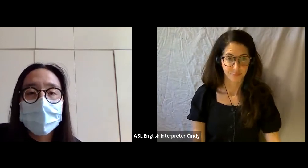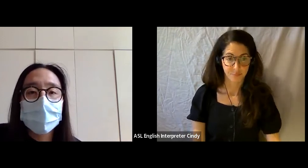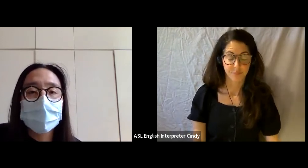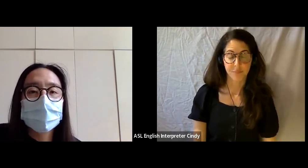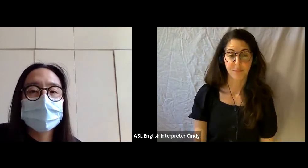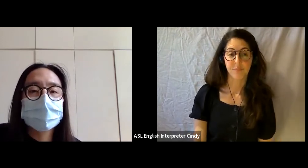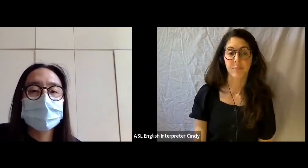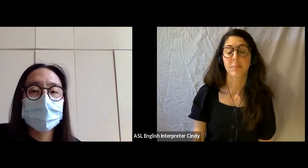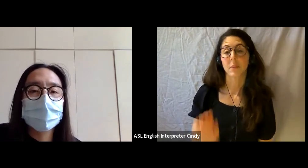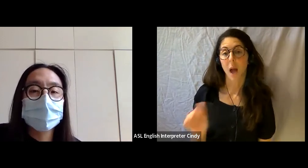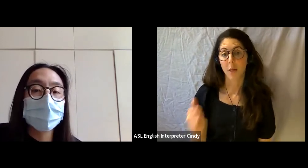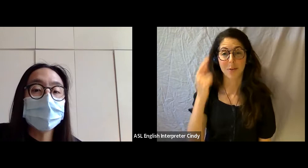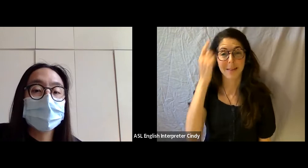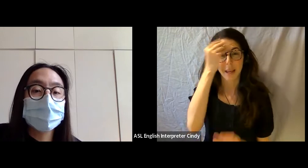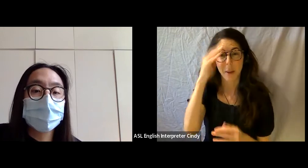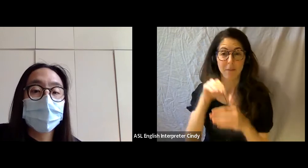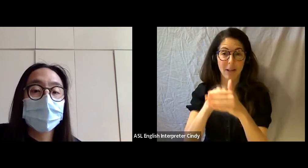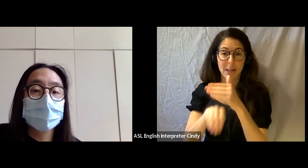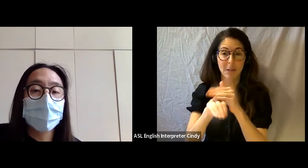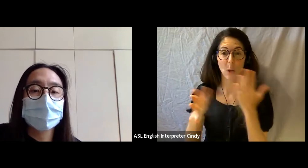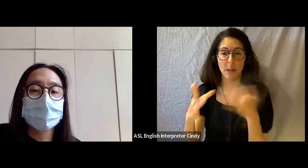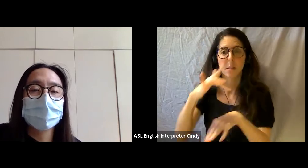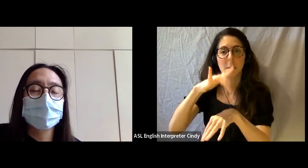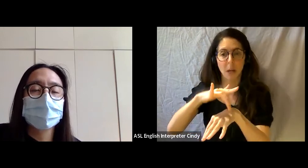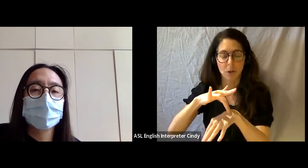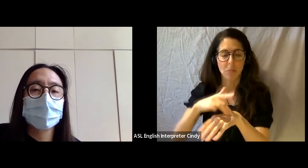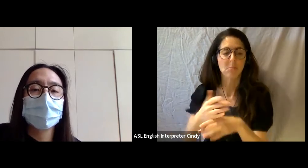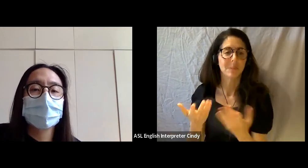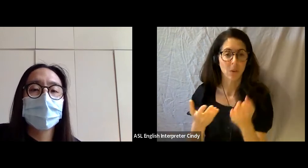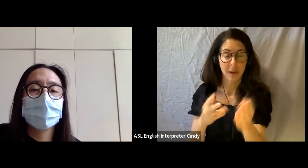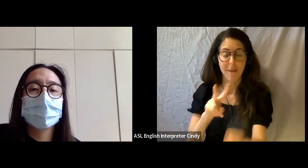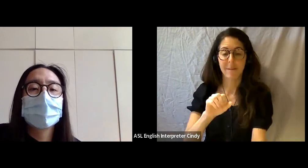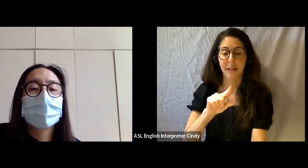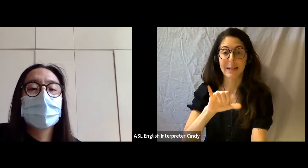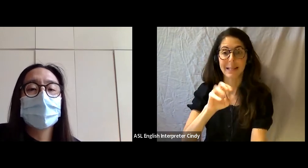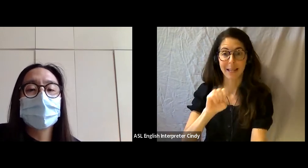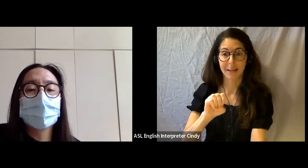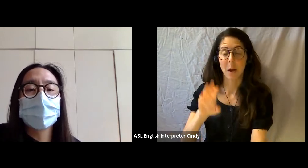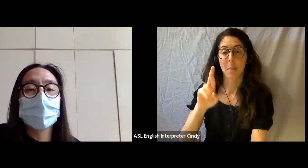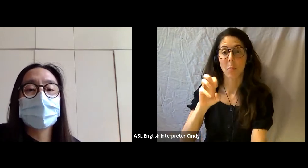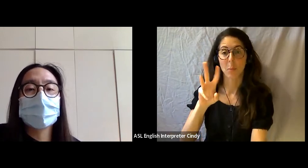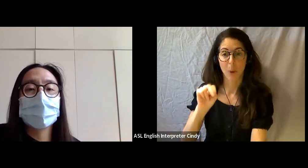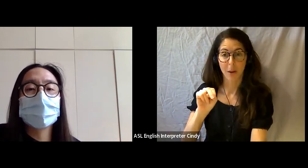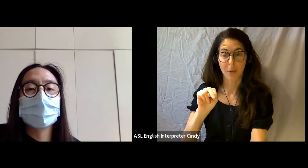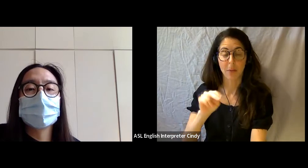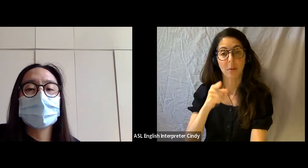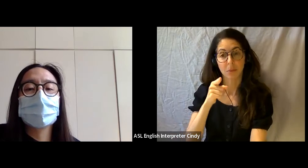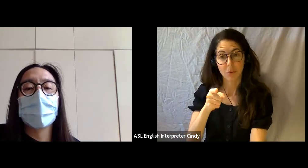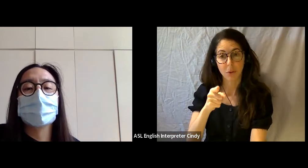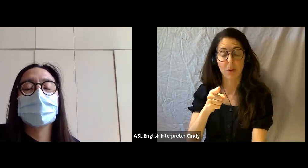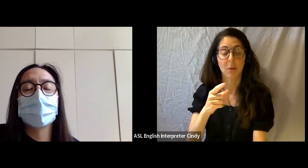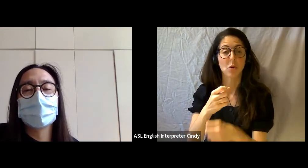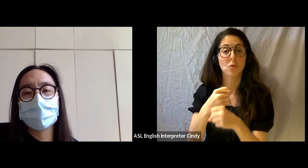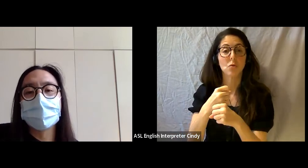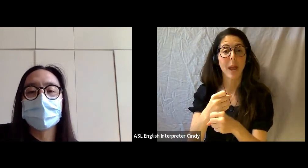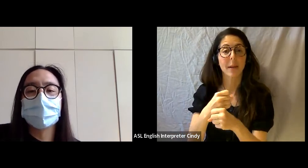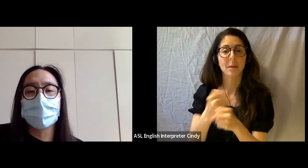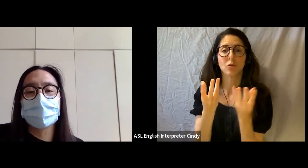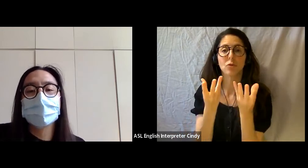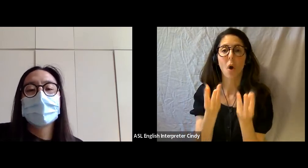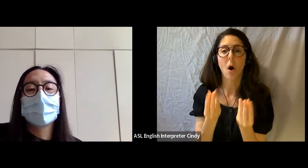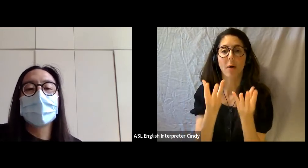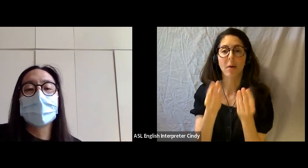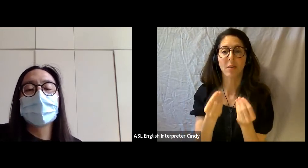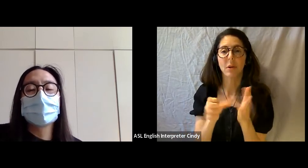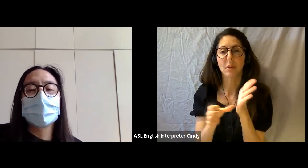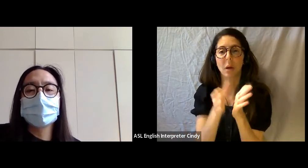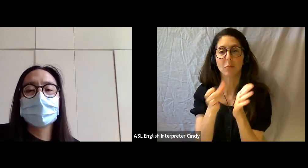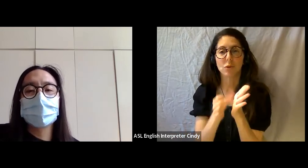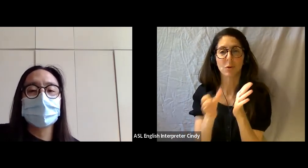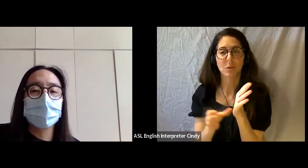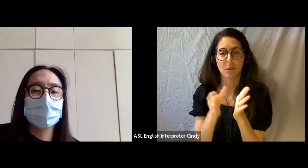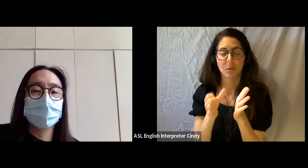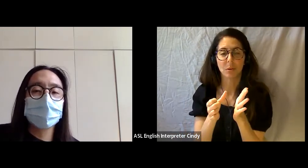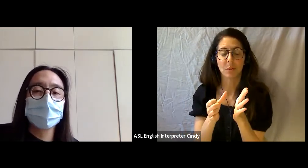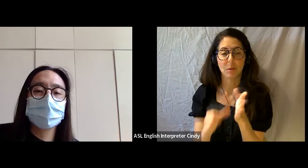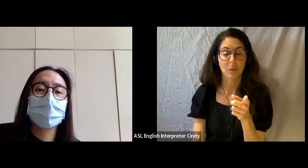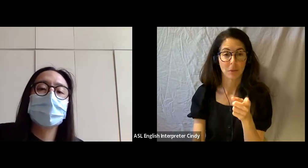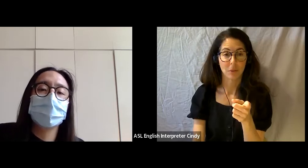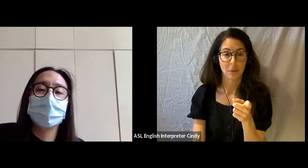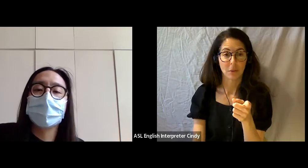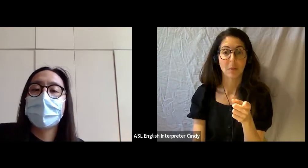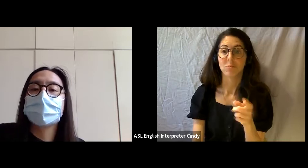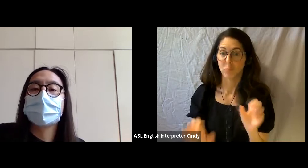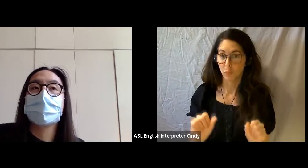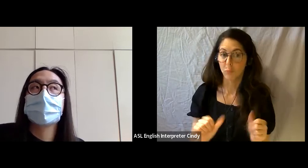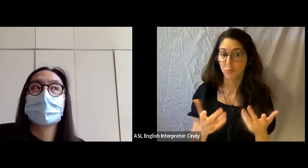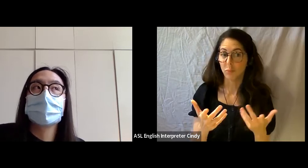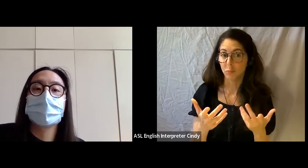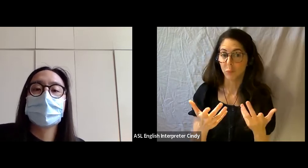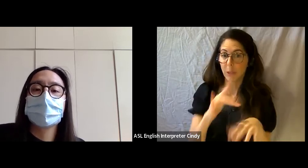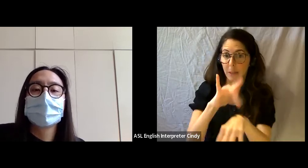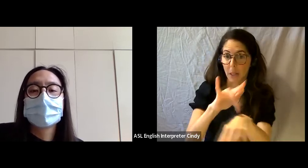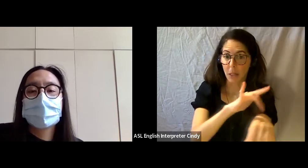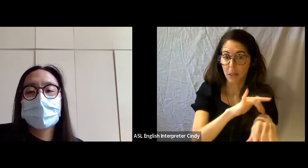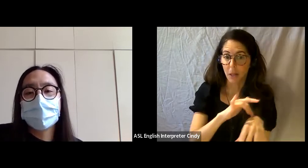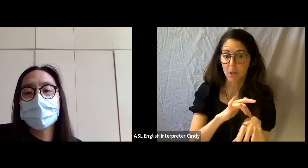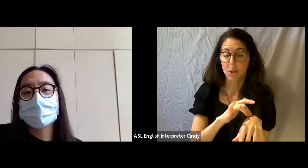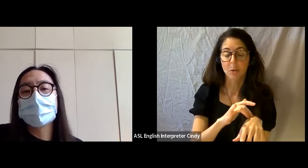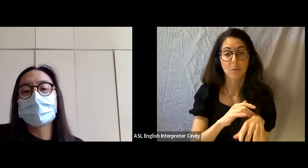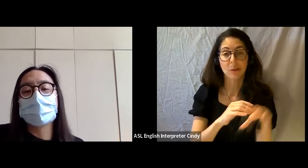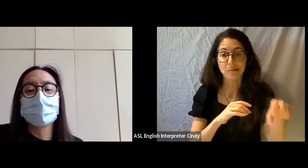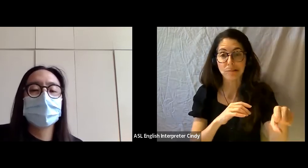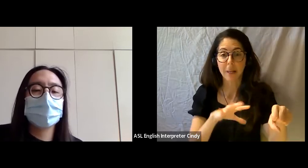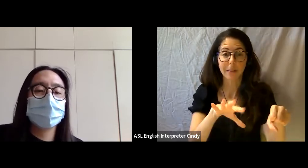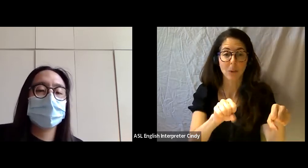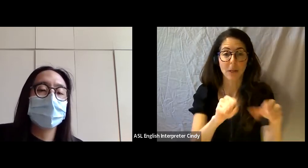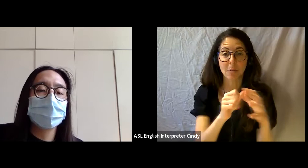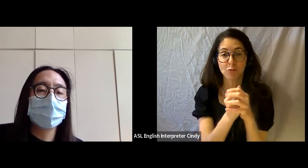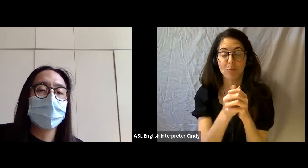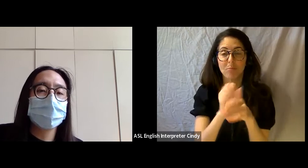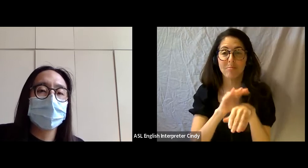This is, again this is by valentine brown, who created this soft sculpture work. This soft sculpture was touchable, it had different things that you could squeeze, it had different textures